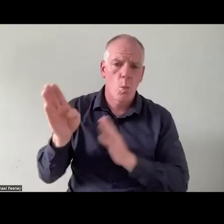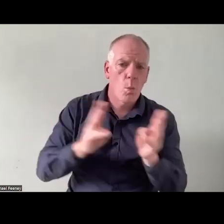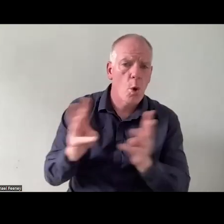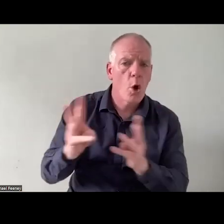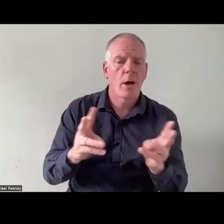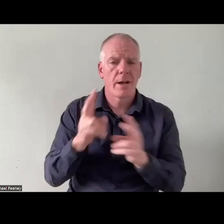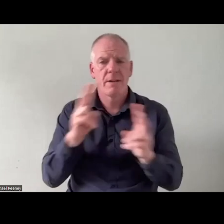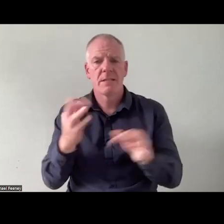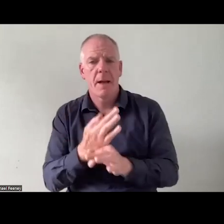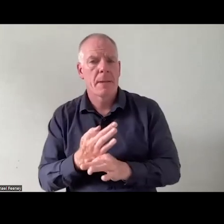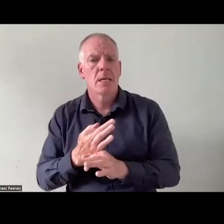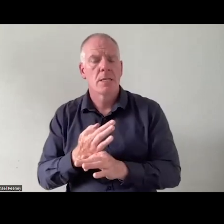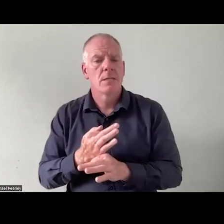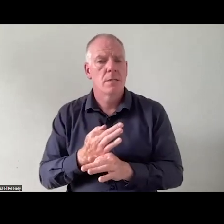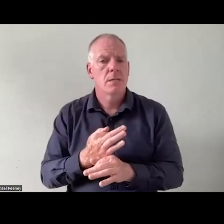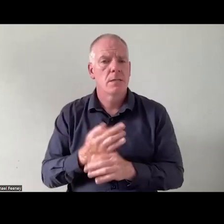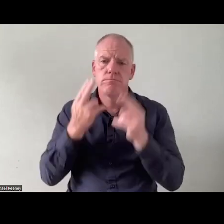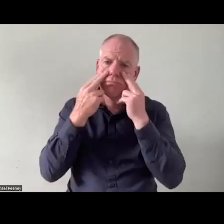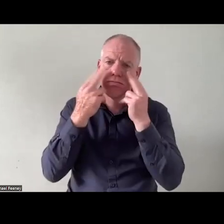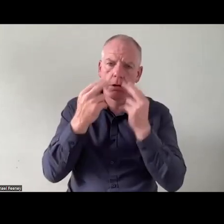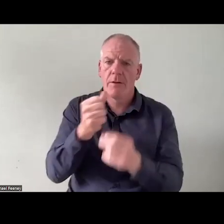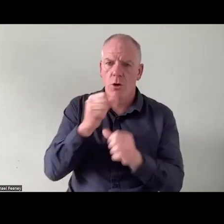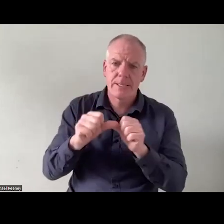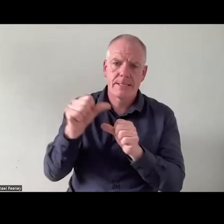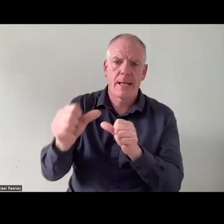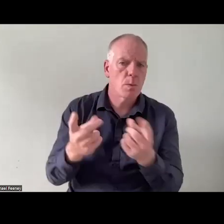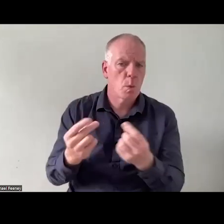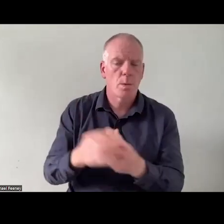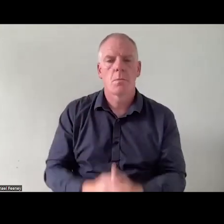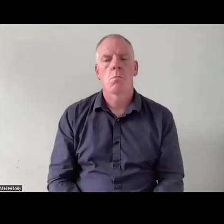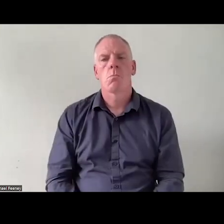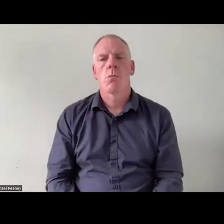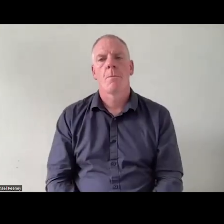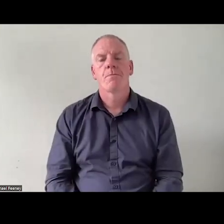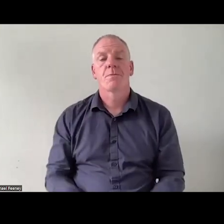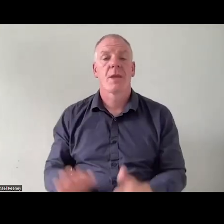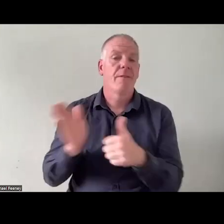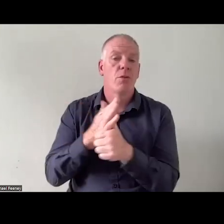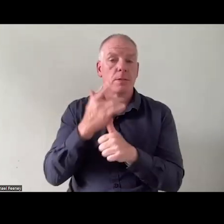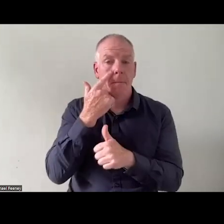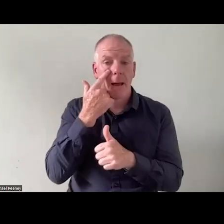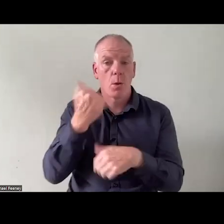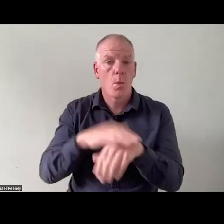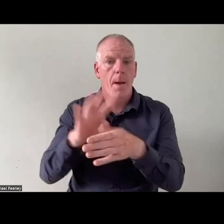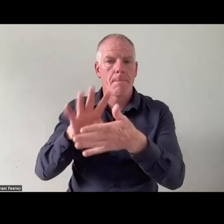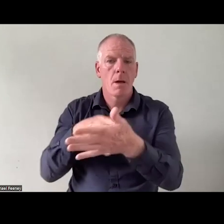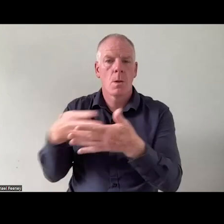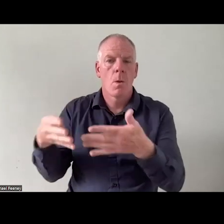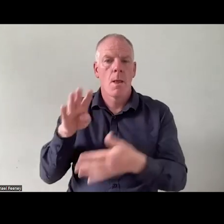So, that was naturally the first step. So, one of our first pilot projects was in Barcelona on the bus system there,